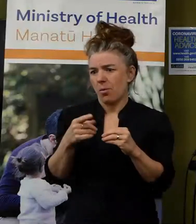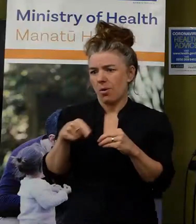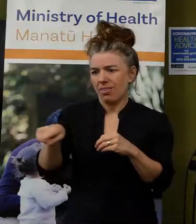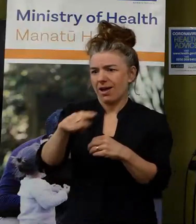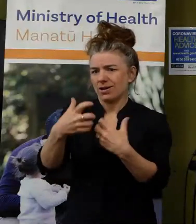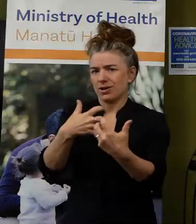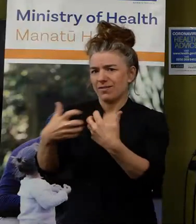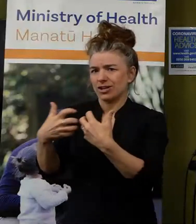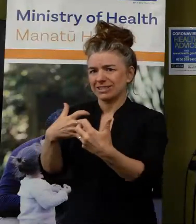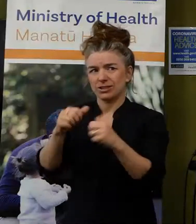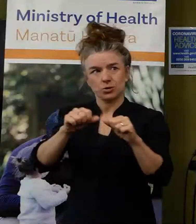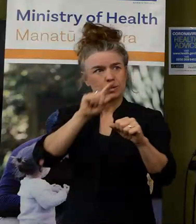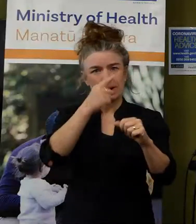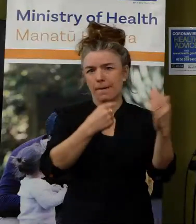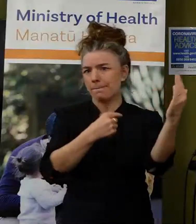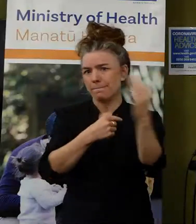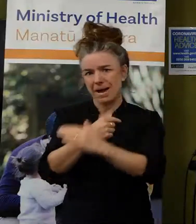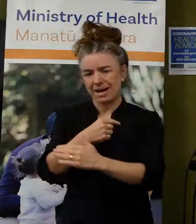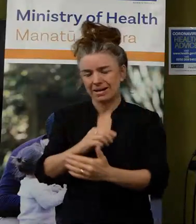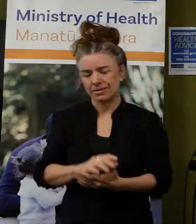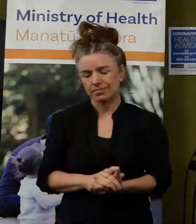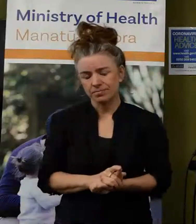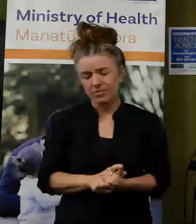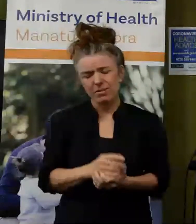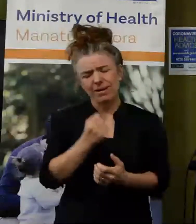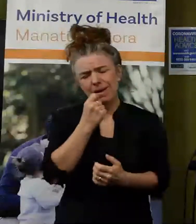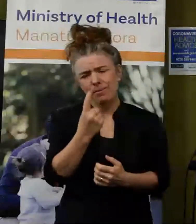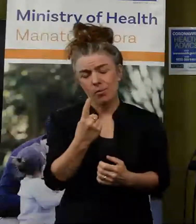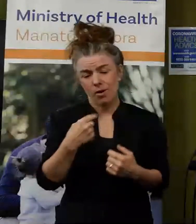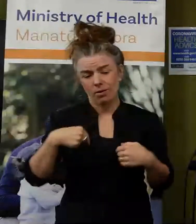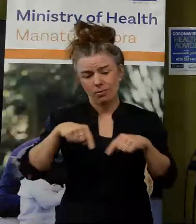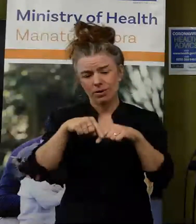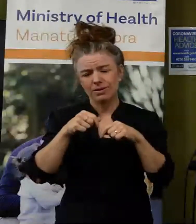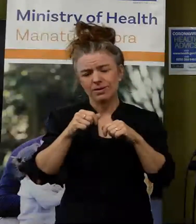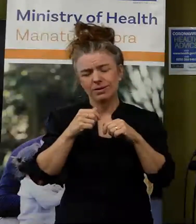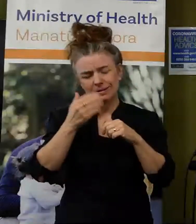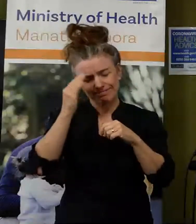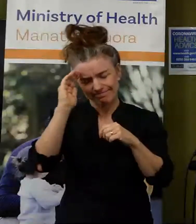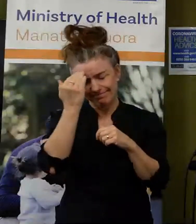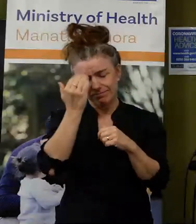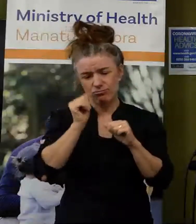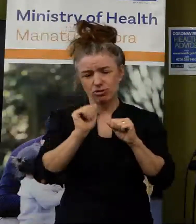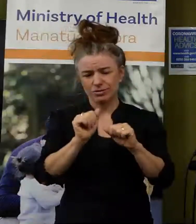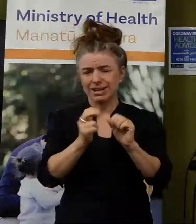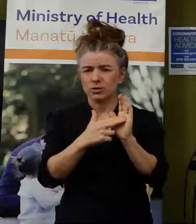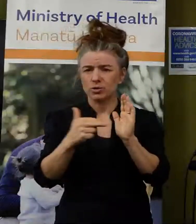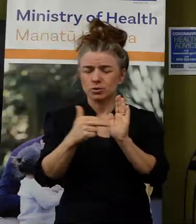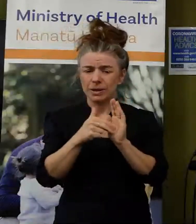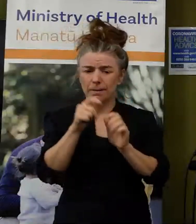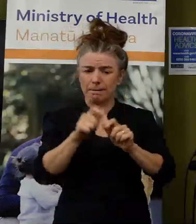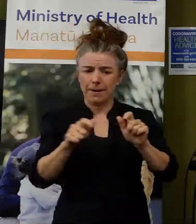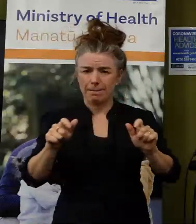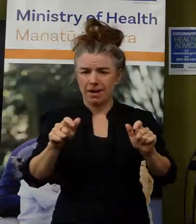However, what we are focusing on first and foremost here is protecting the public health of New Zealanders.